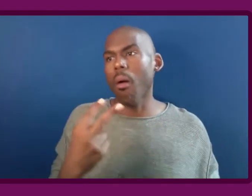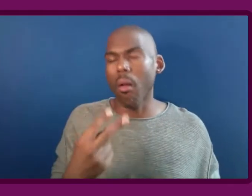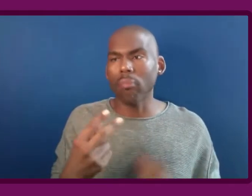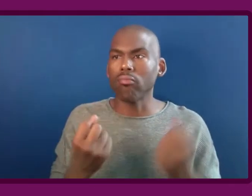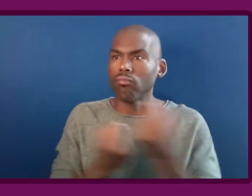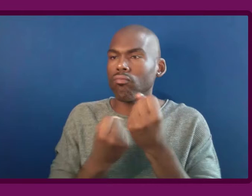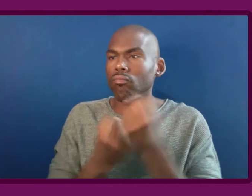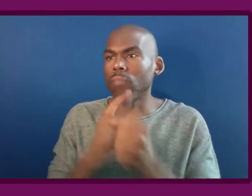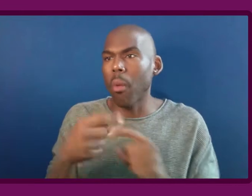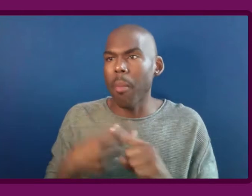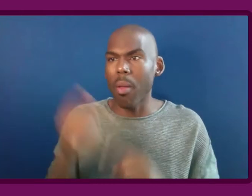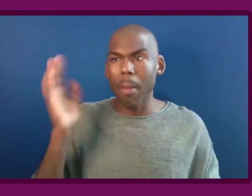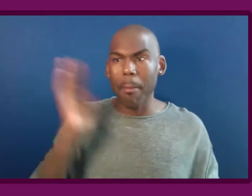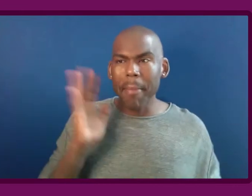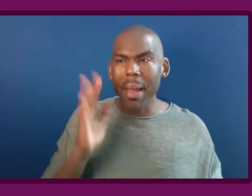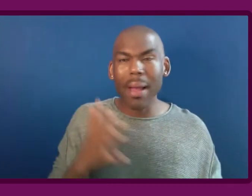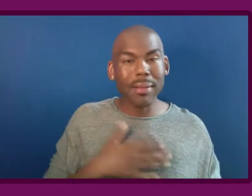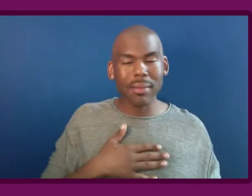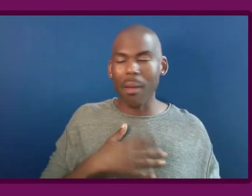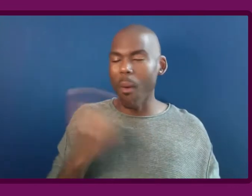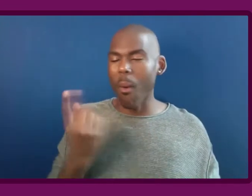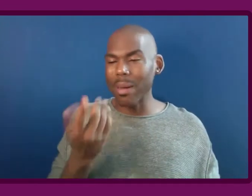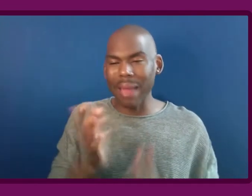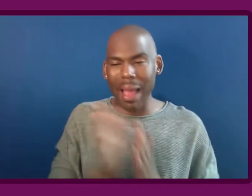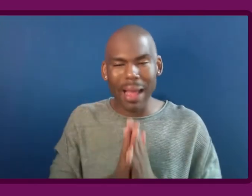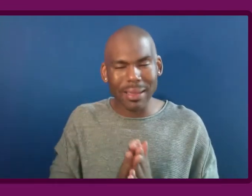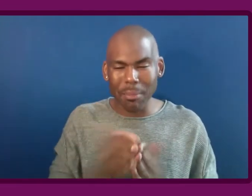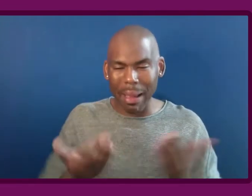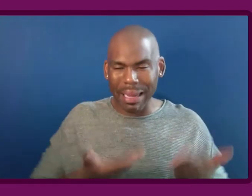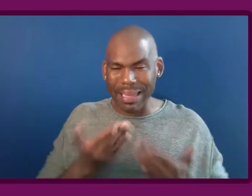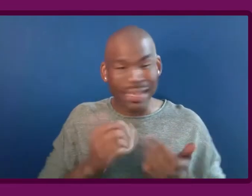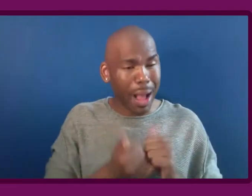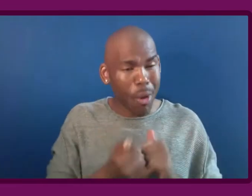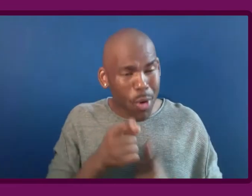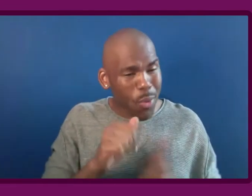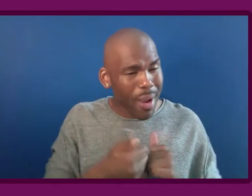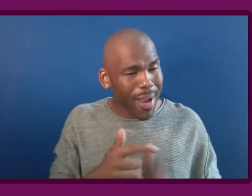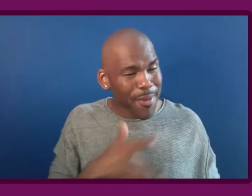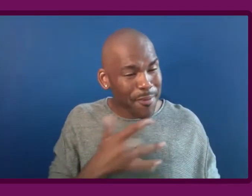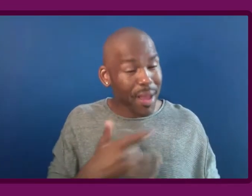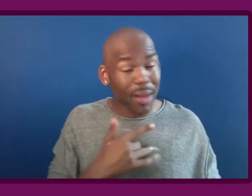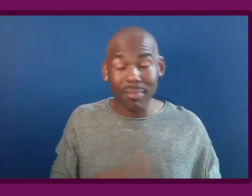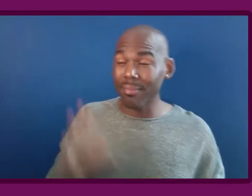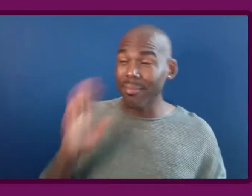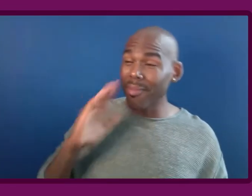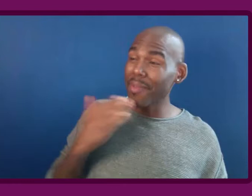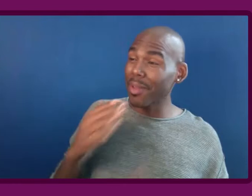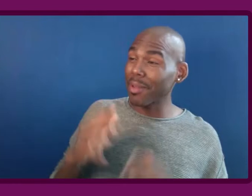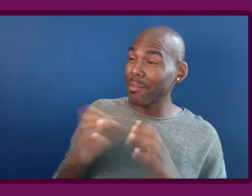My first question for all of our guests is always, how are you, how are you feeling? Maryangel Garcia-Ramos: Well, thank you so much,